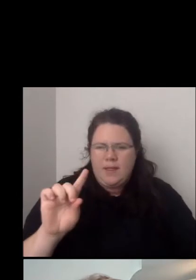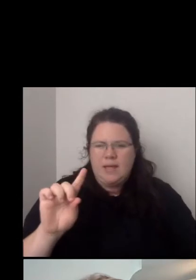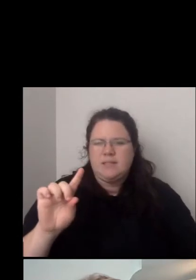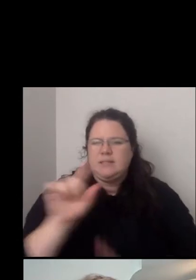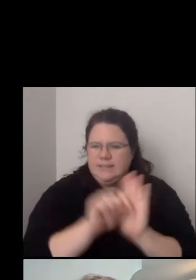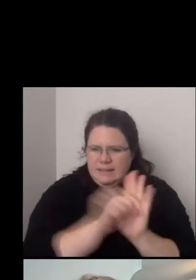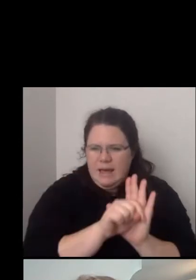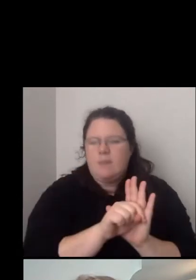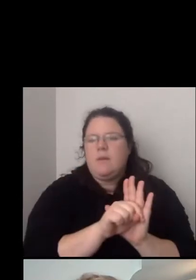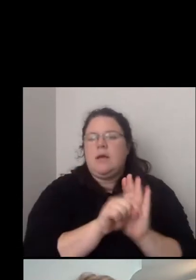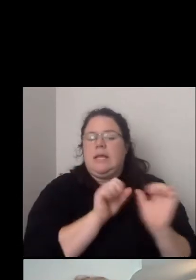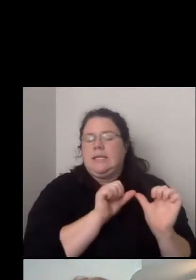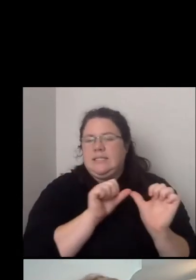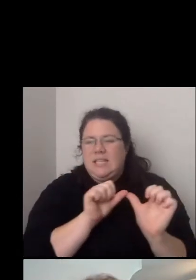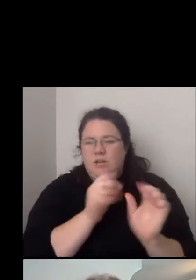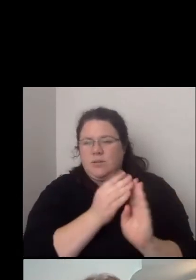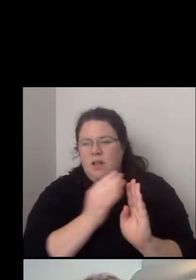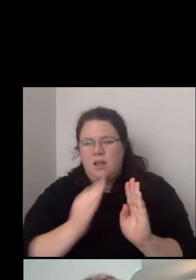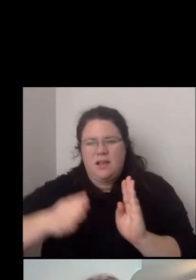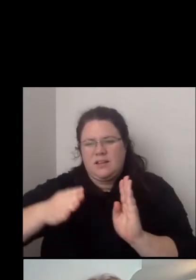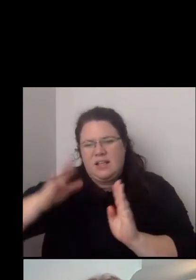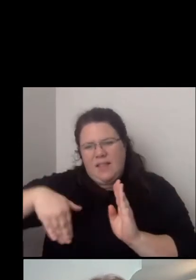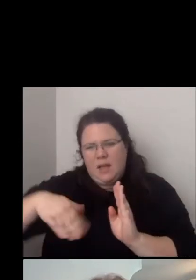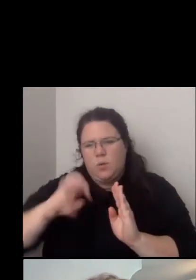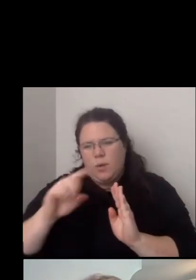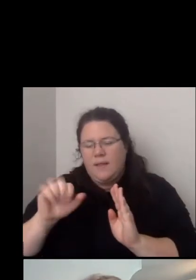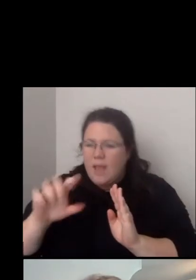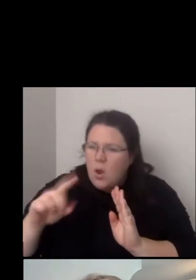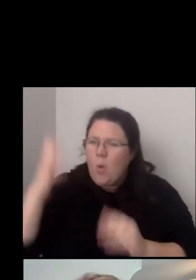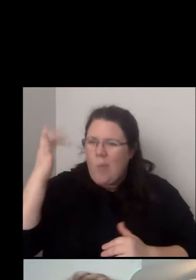And because of that, we just--we have more sites. It's more recent, so there's better preservation.